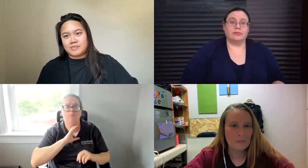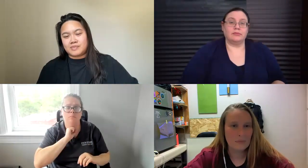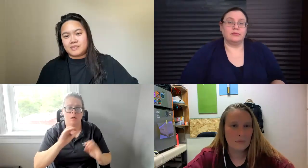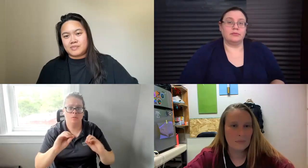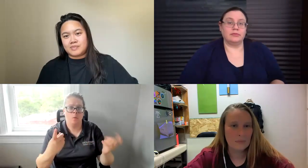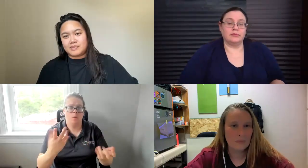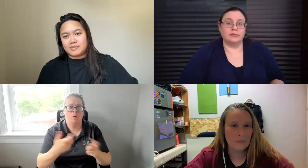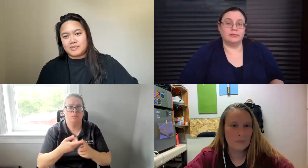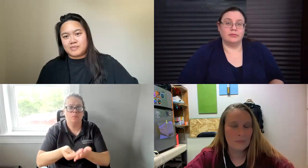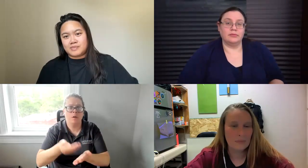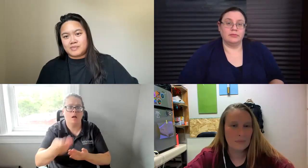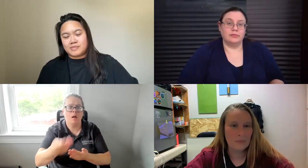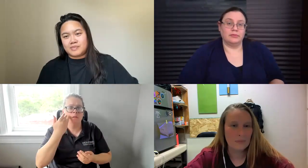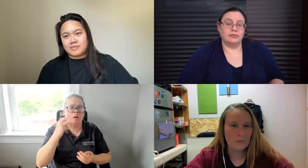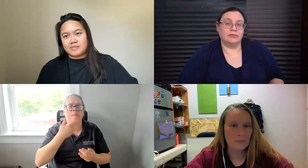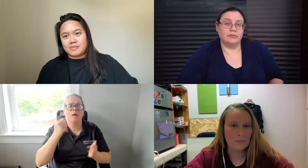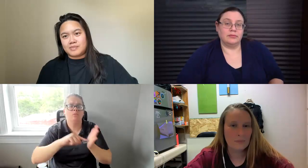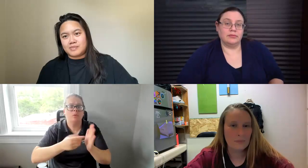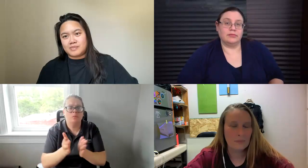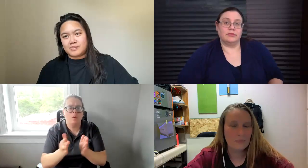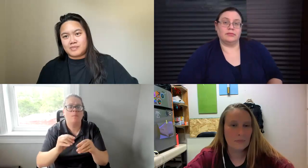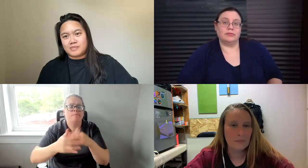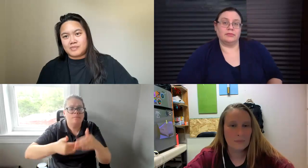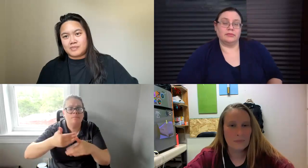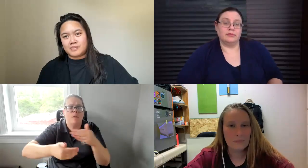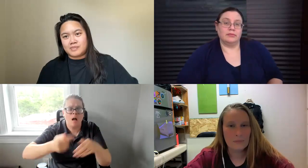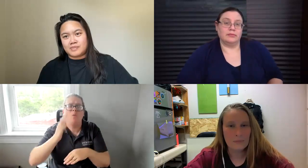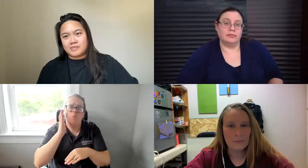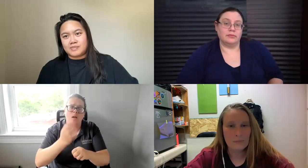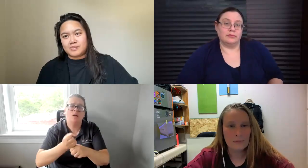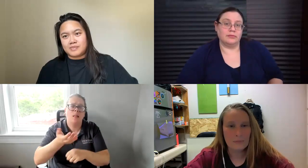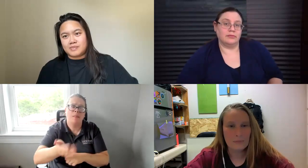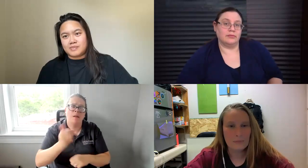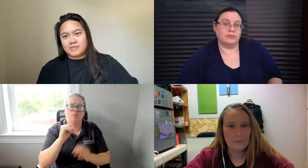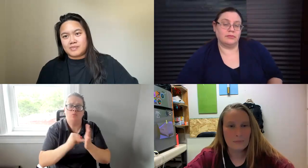Don't start big and then in the future see that nobody wants to buy, right?